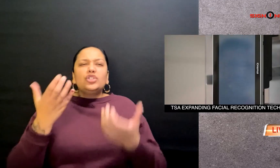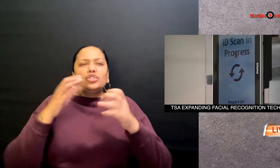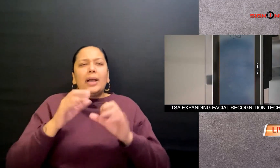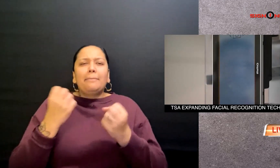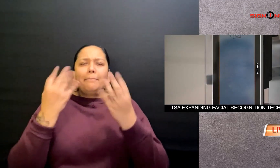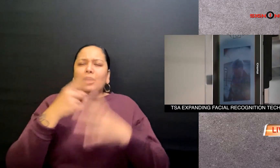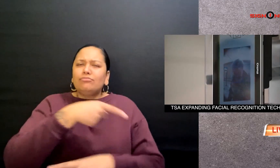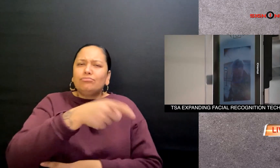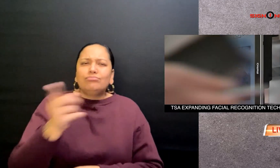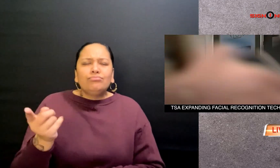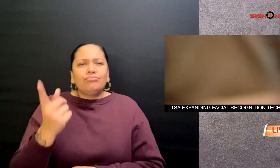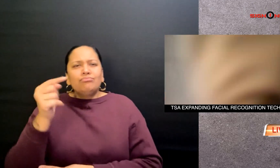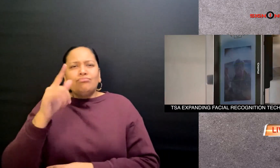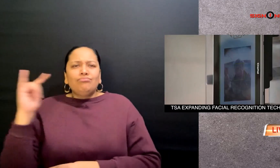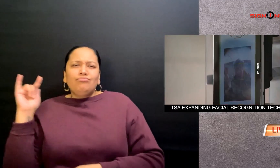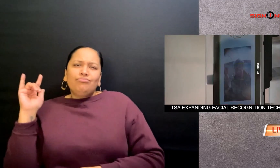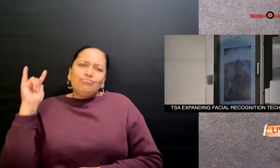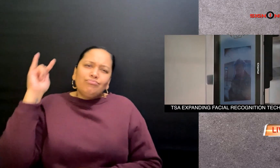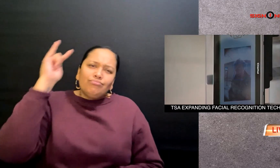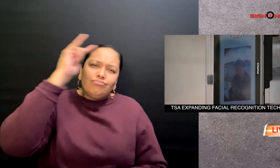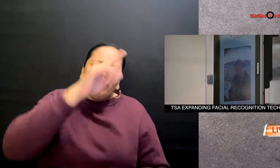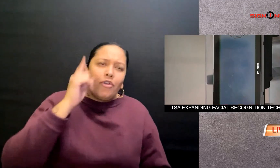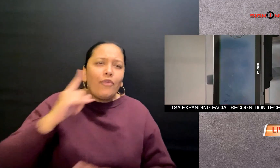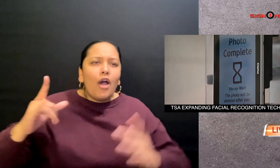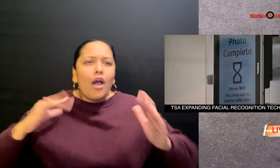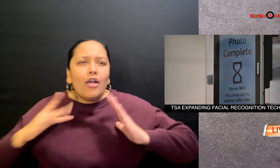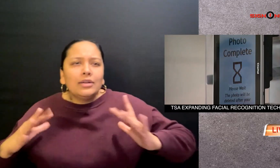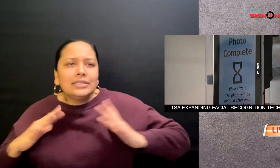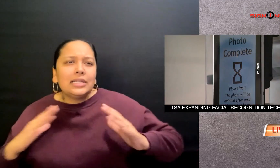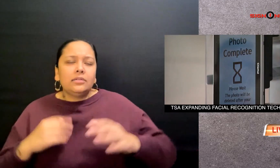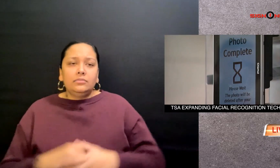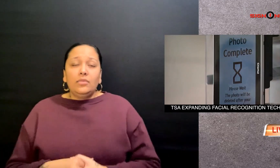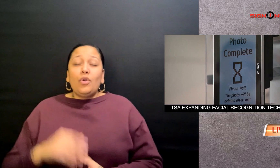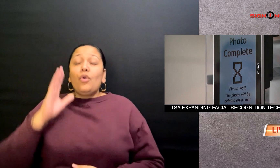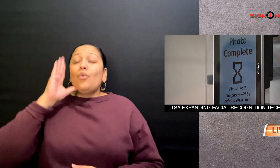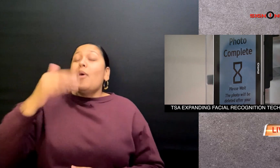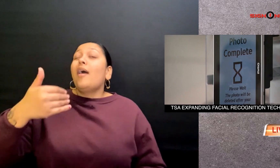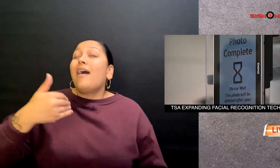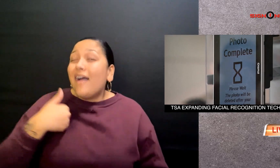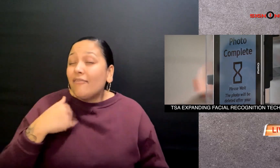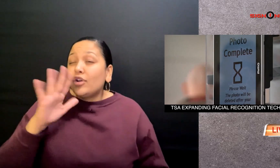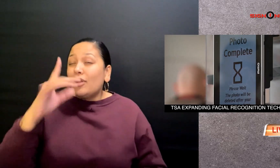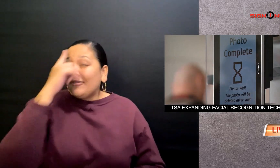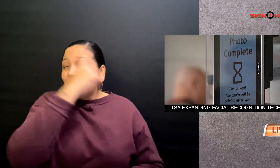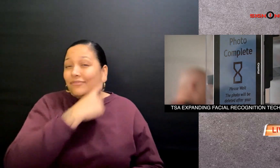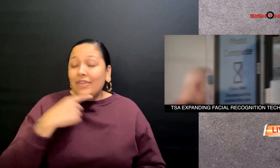there is a good chance that many of you traveling for the holidays will have your faces scanned